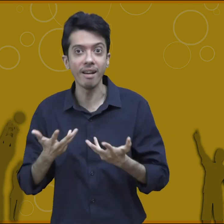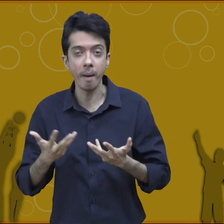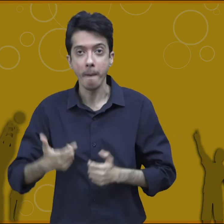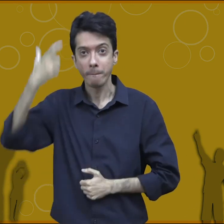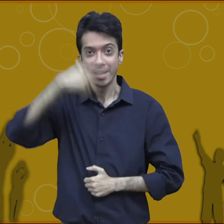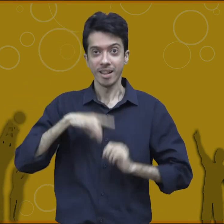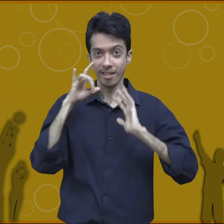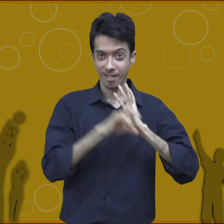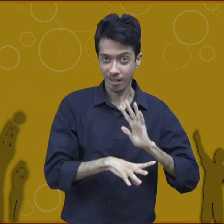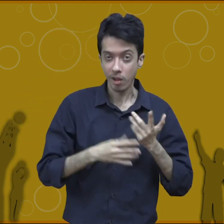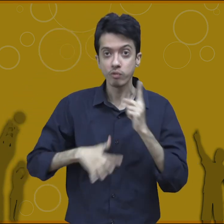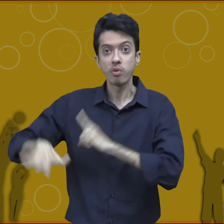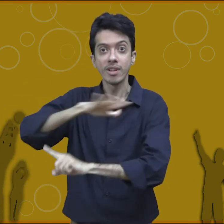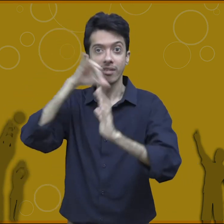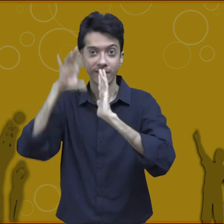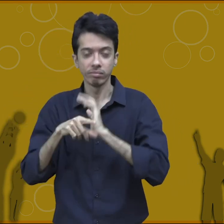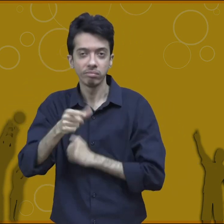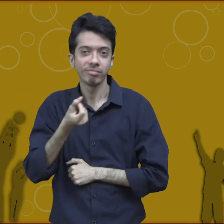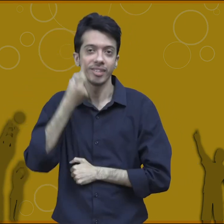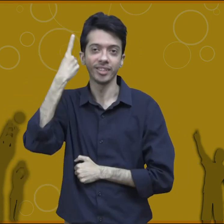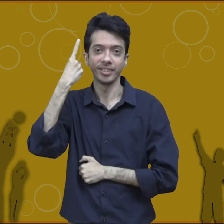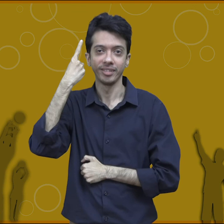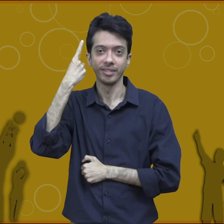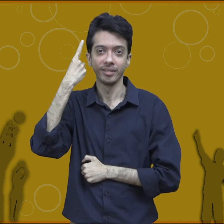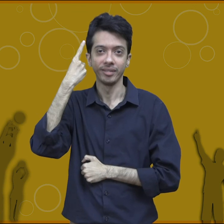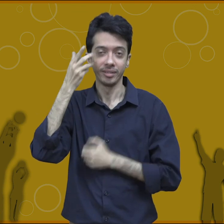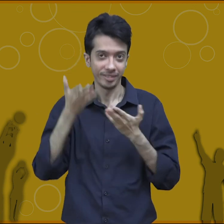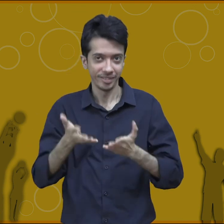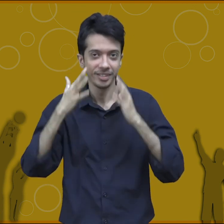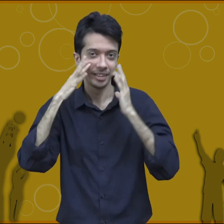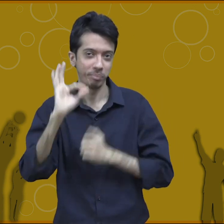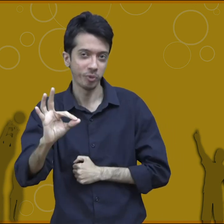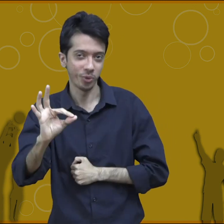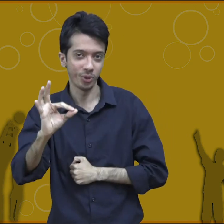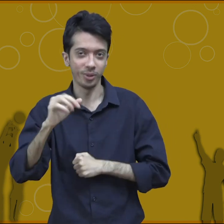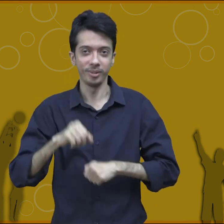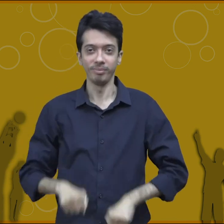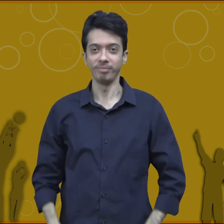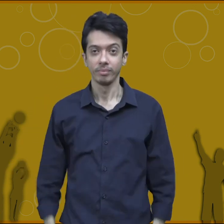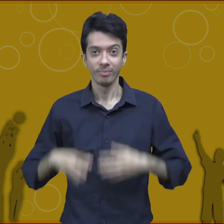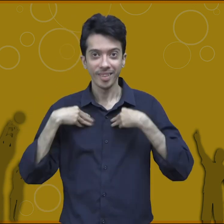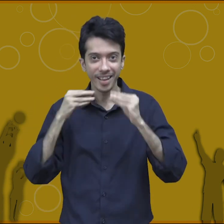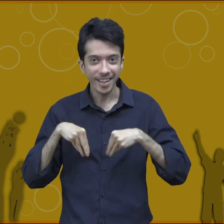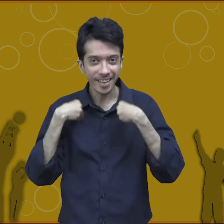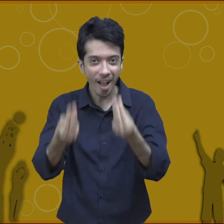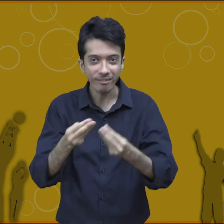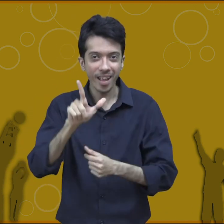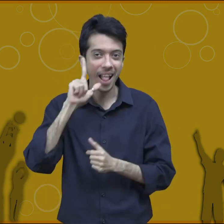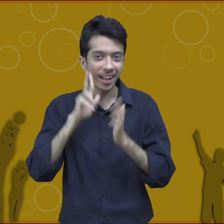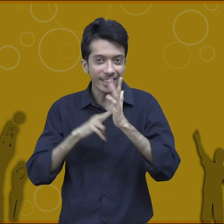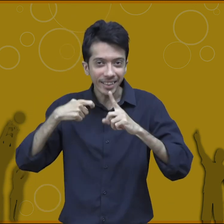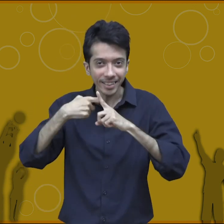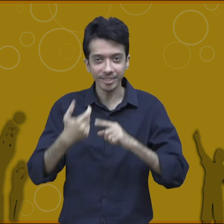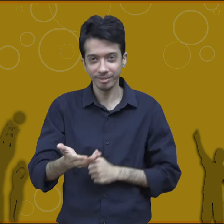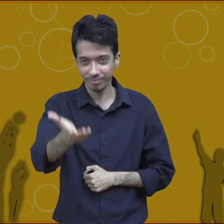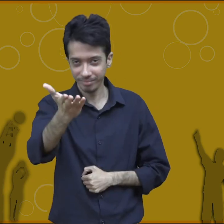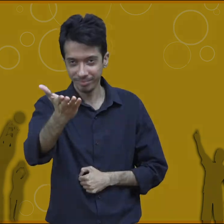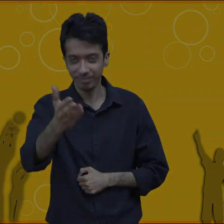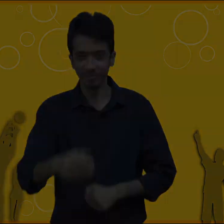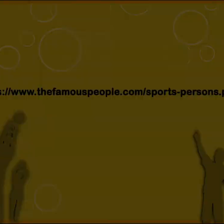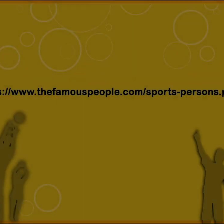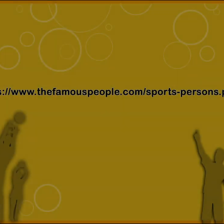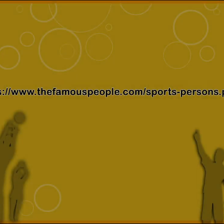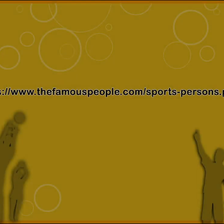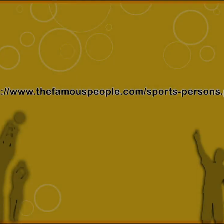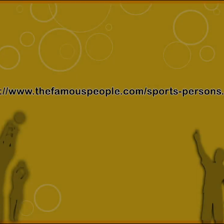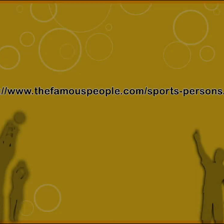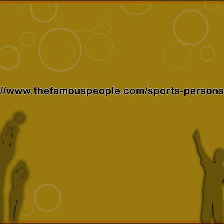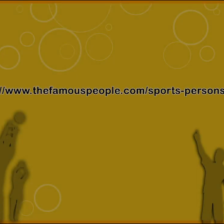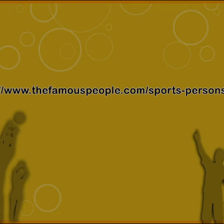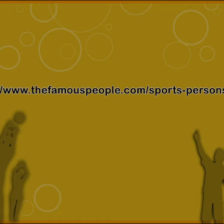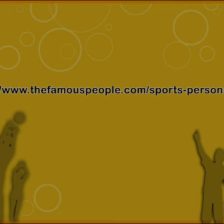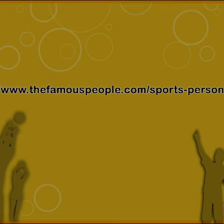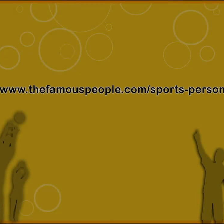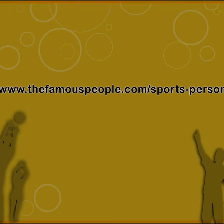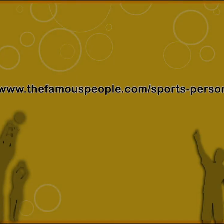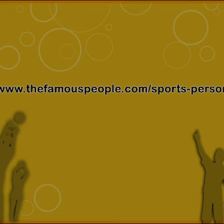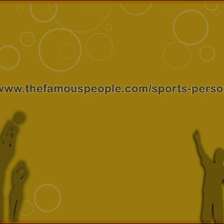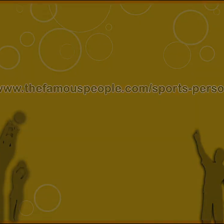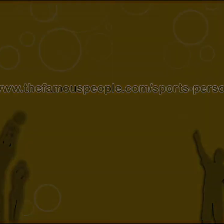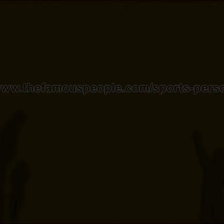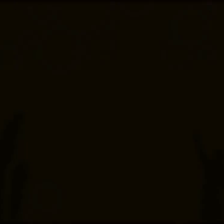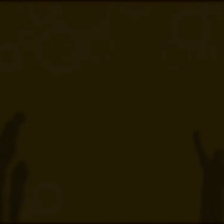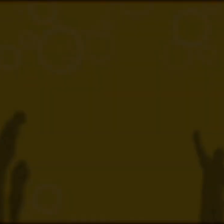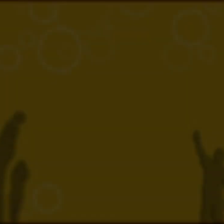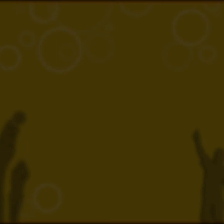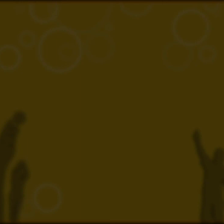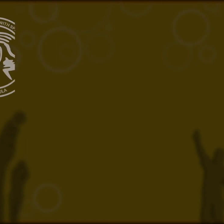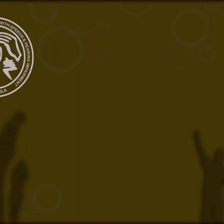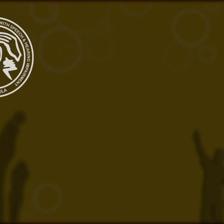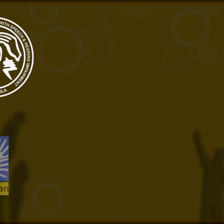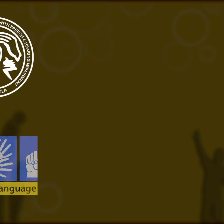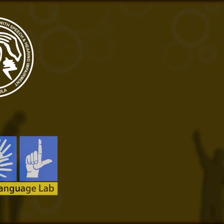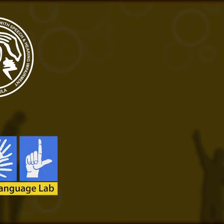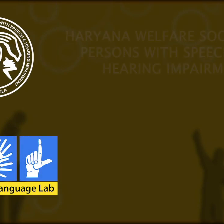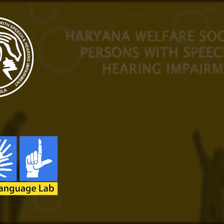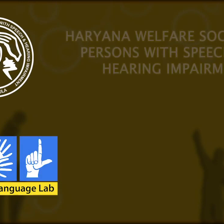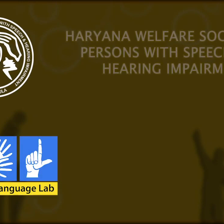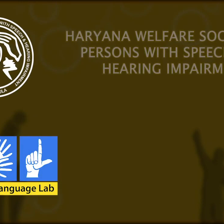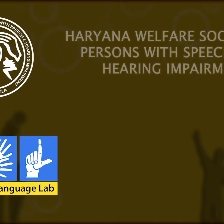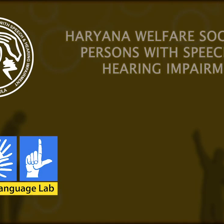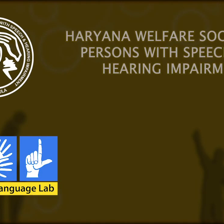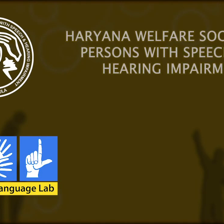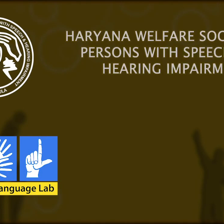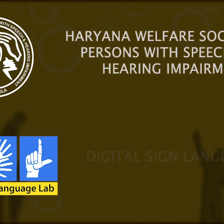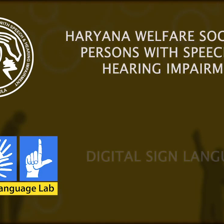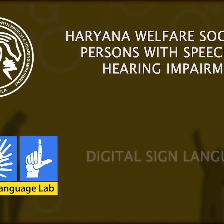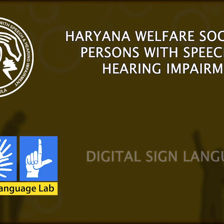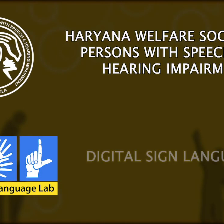famous sports personalities and how personal skills and social skills help them to develop